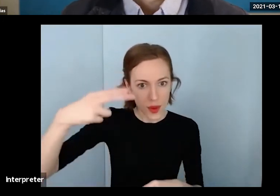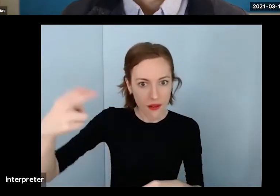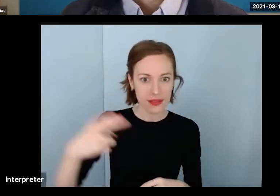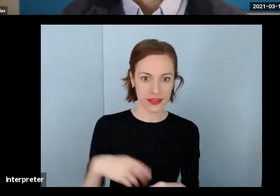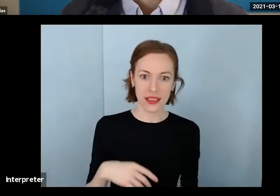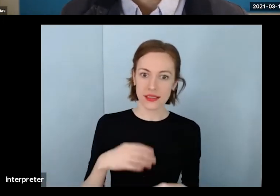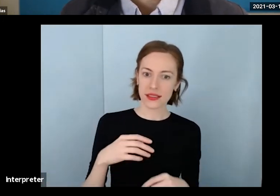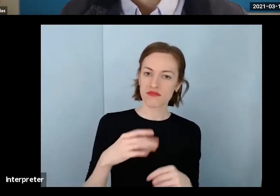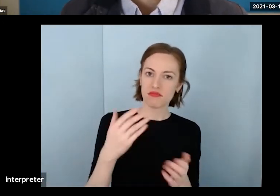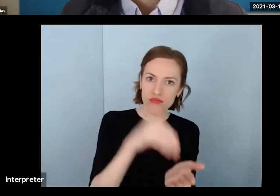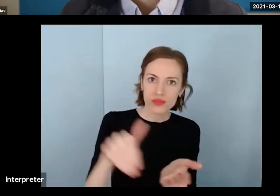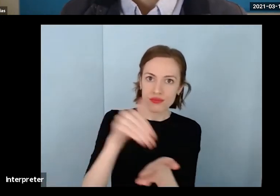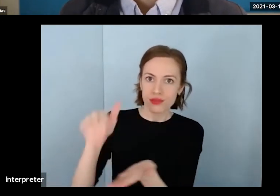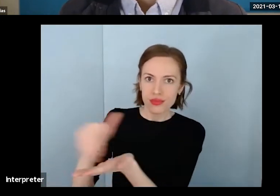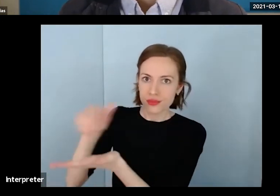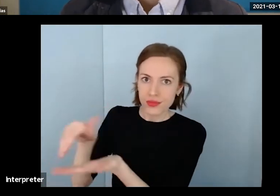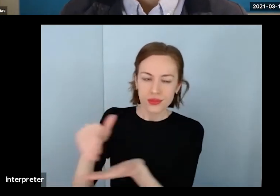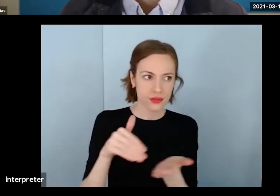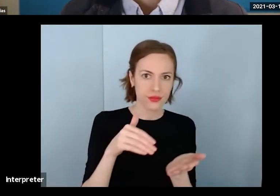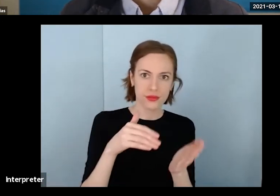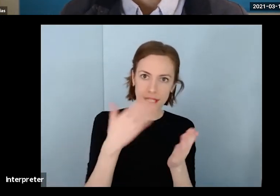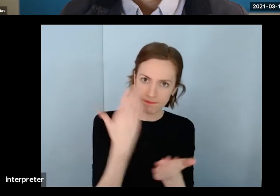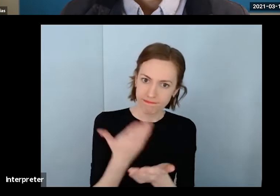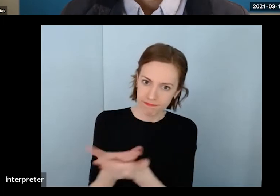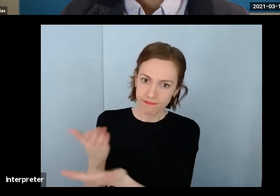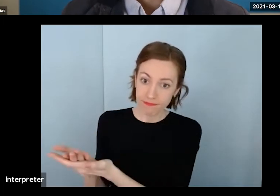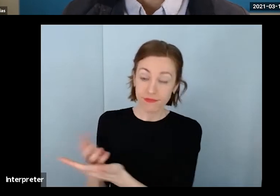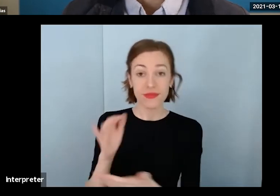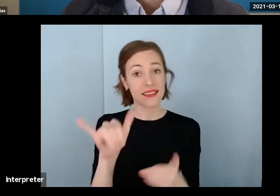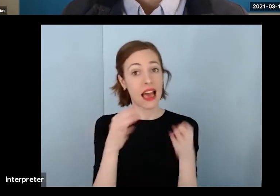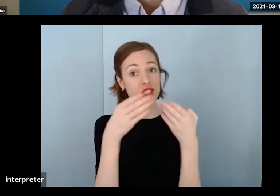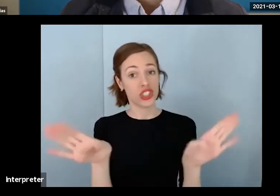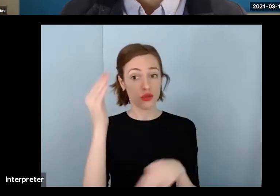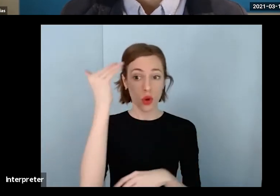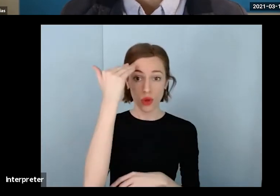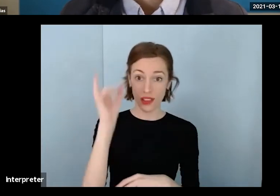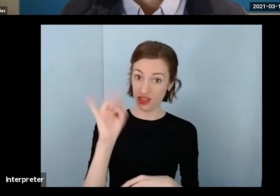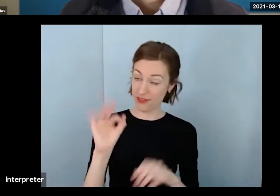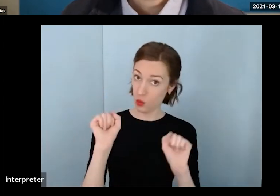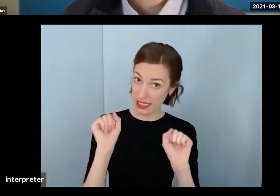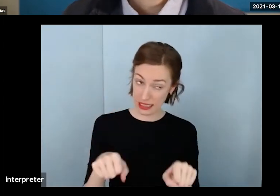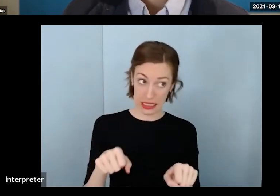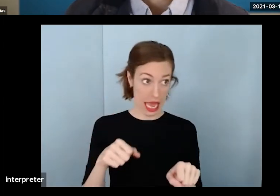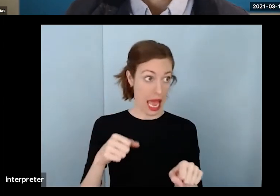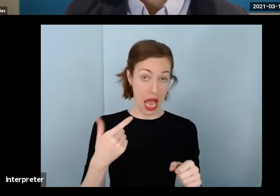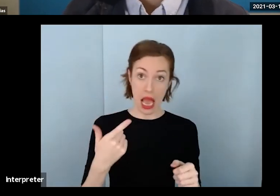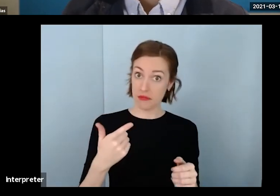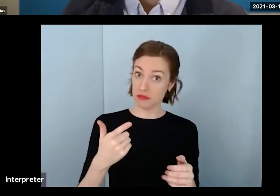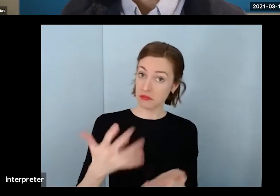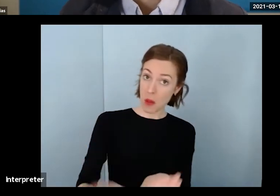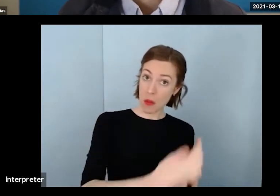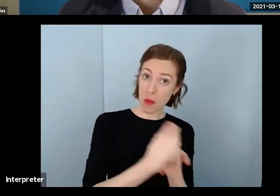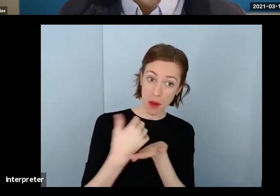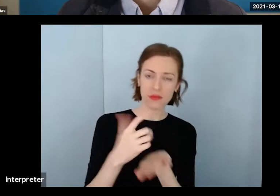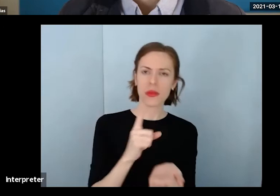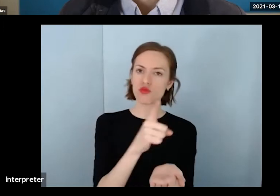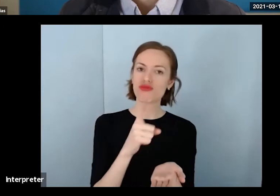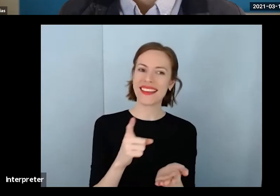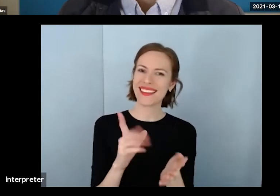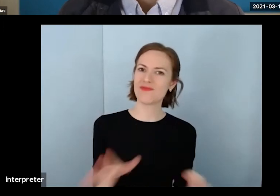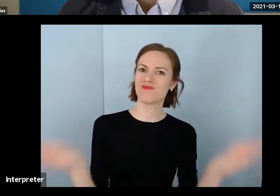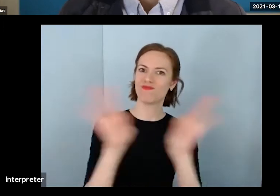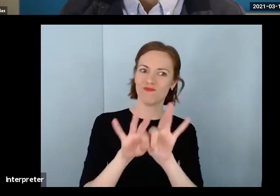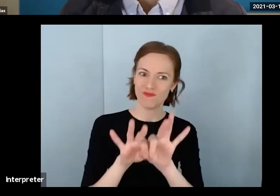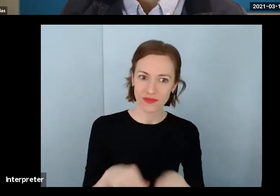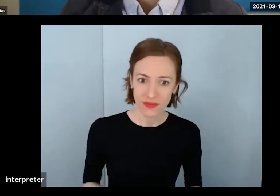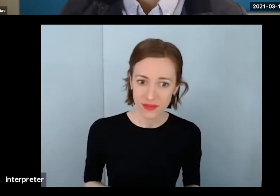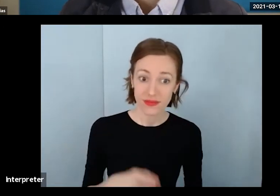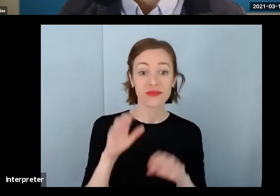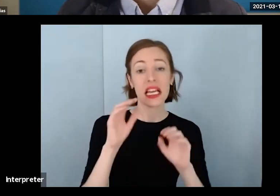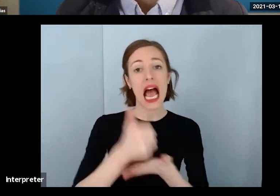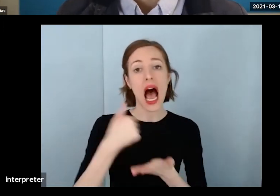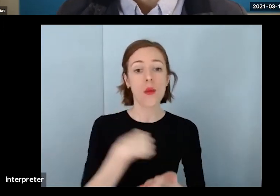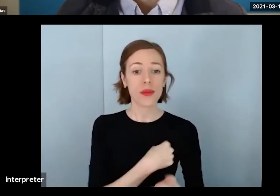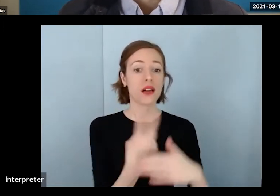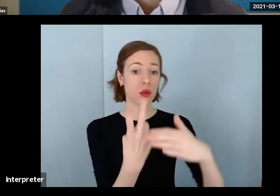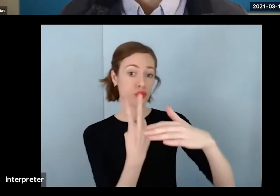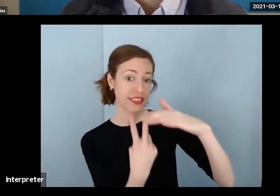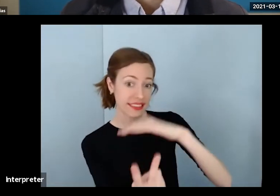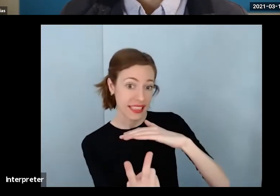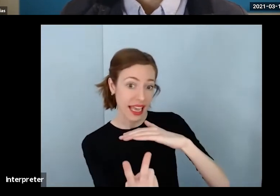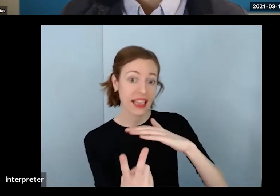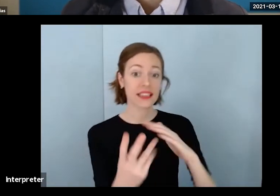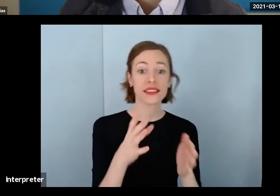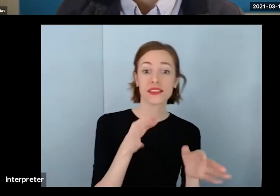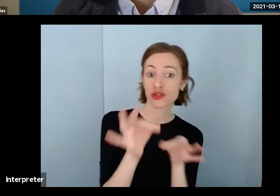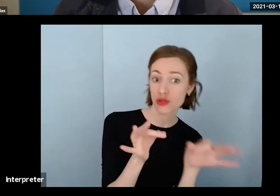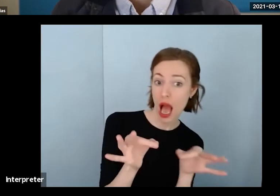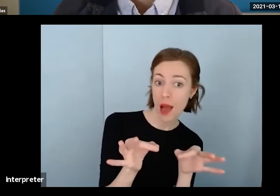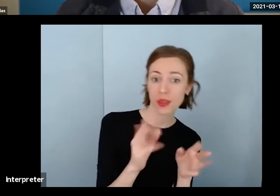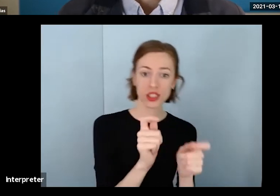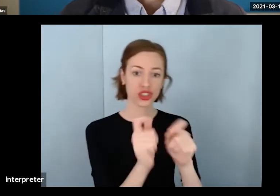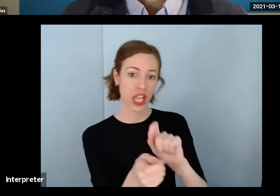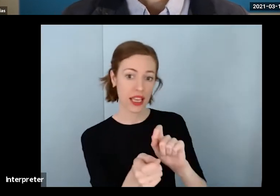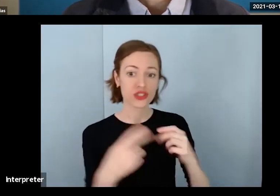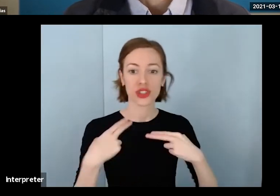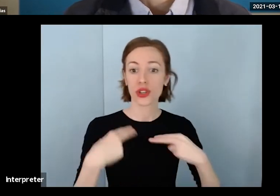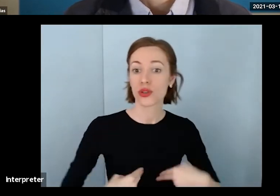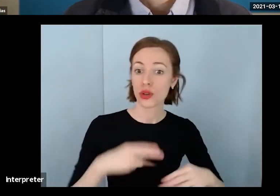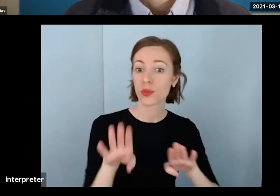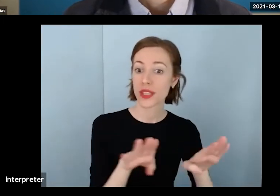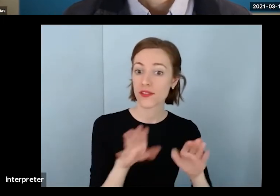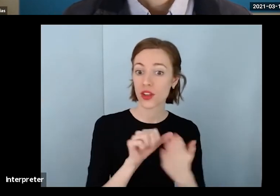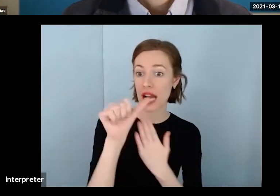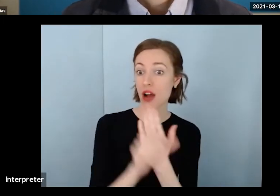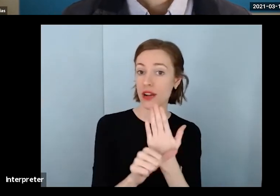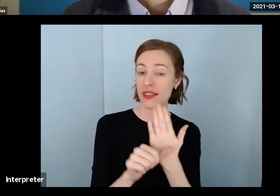And this kind of generalizable knowledge, if it can be attained is also pragmatically valuable. If we can describe predict and reliably change the behavior of humans and algorithms, we might be able to govern our complex world more effectively.